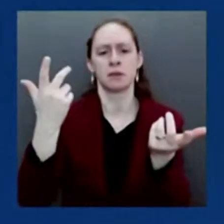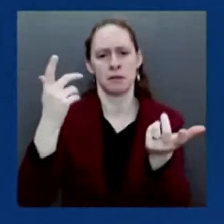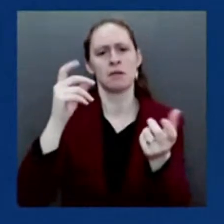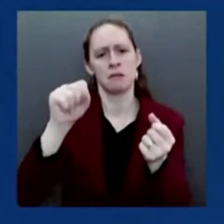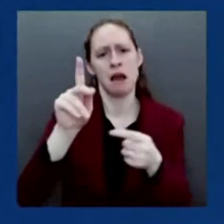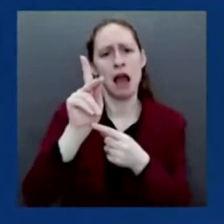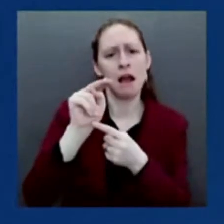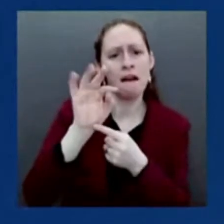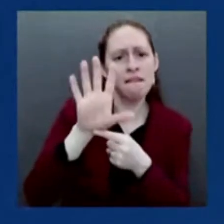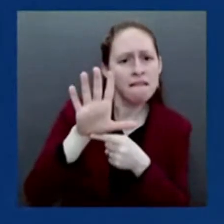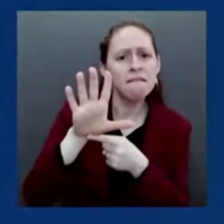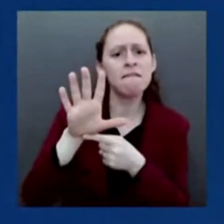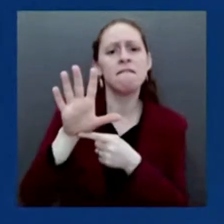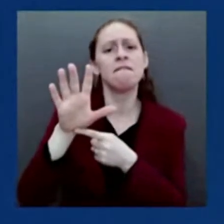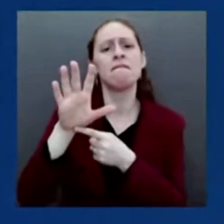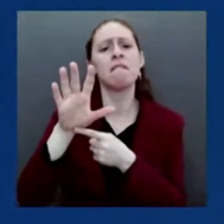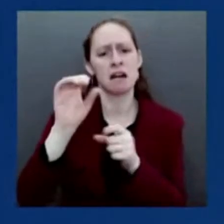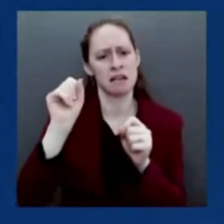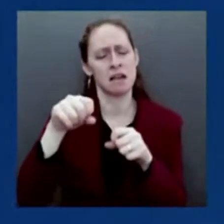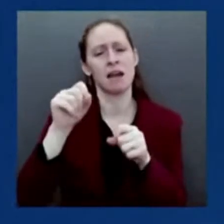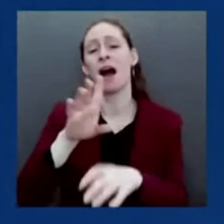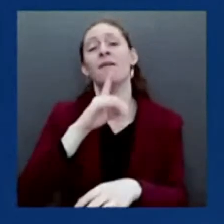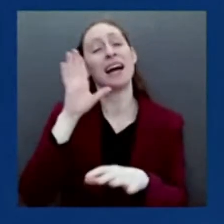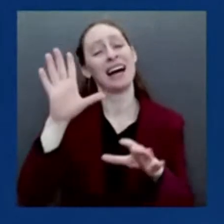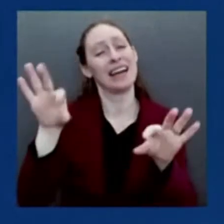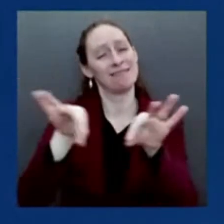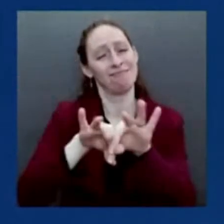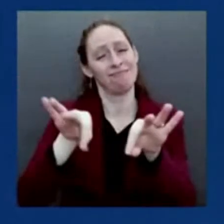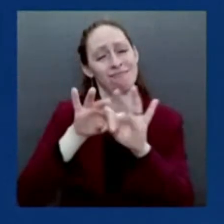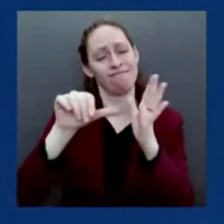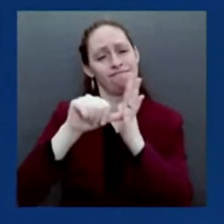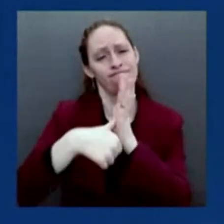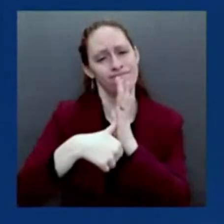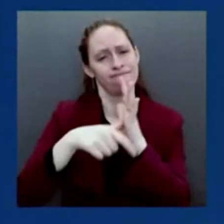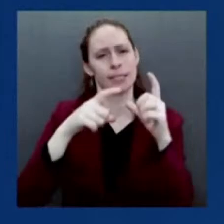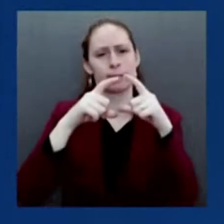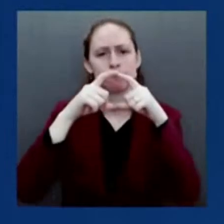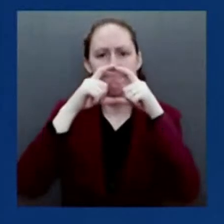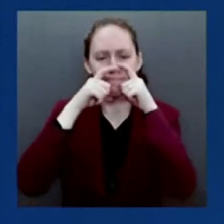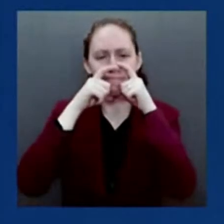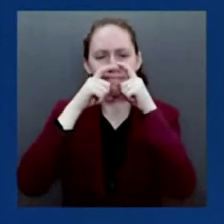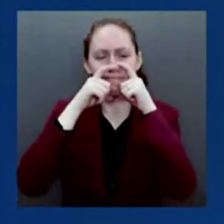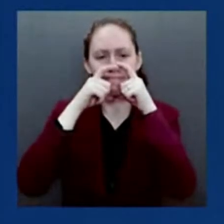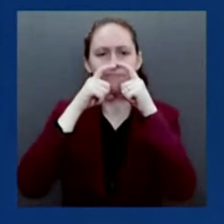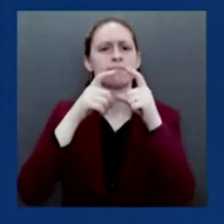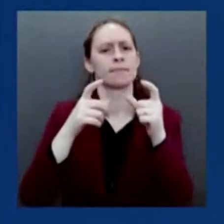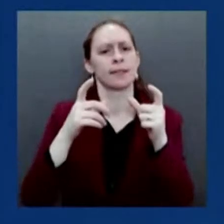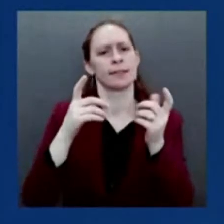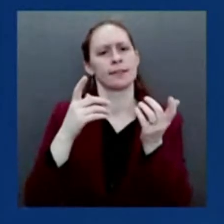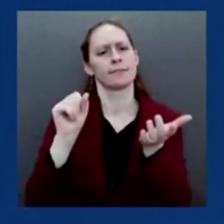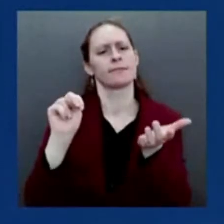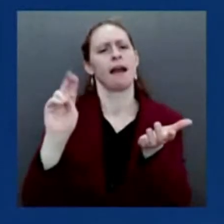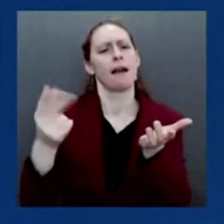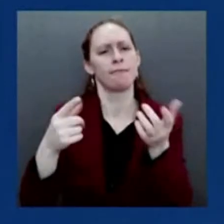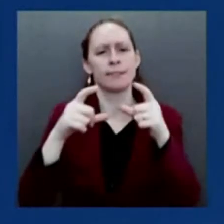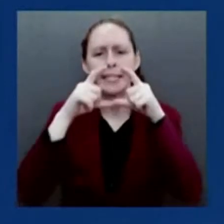MULTIPLE LAYERED CLOTH MASKS, N- 95'S, OR OTHER TYPES OF . RIGHT NOW, WE ARE STRONGLY